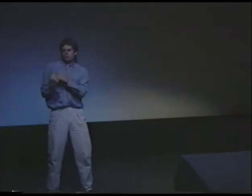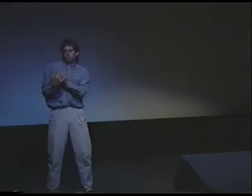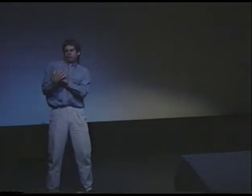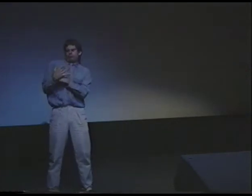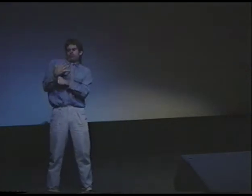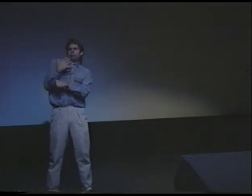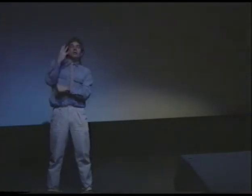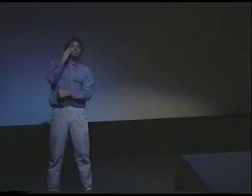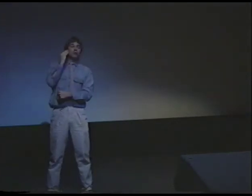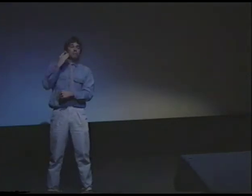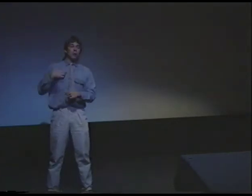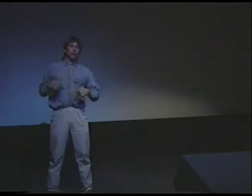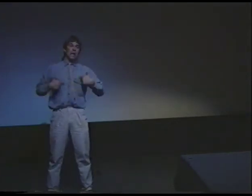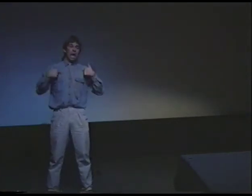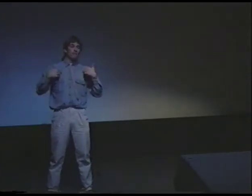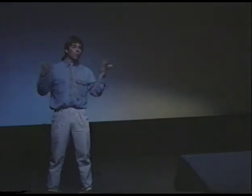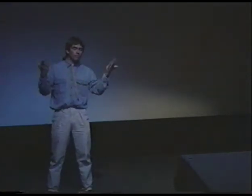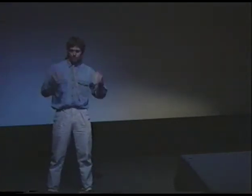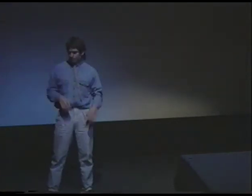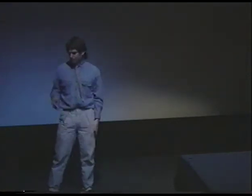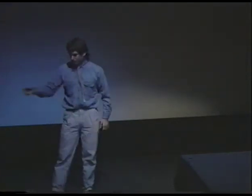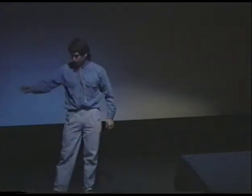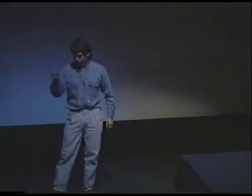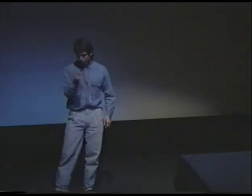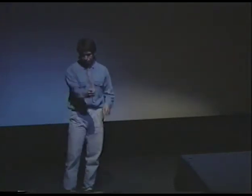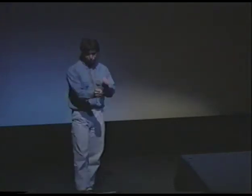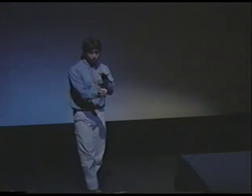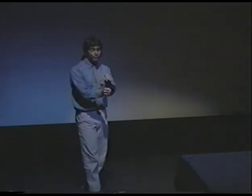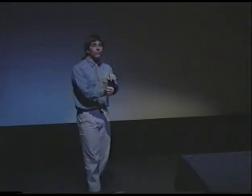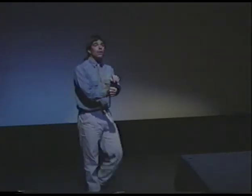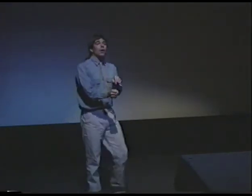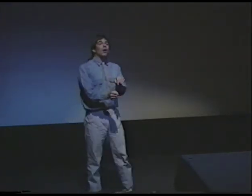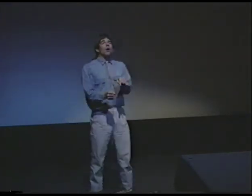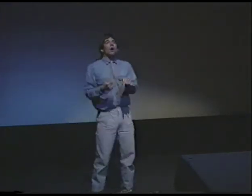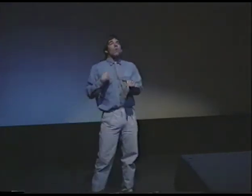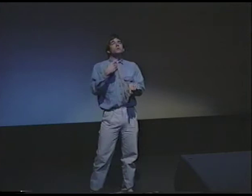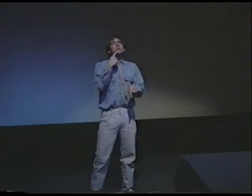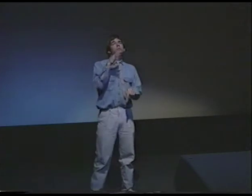and talk about what maybe was the biggest influence on my life.